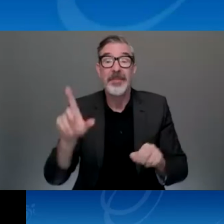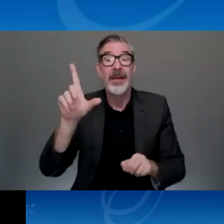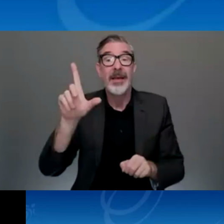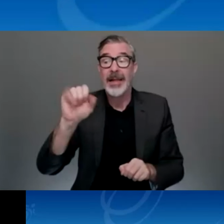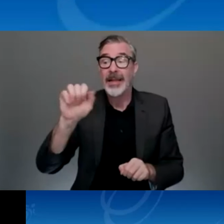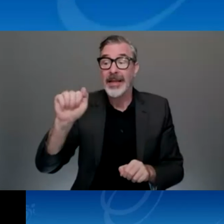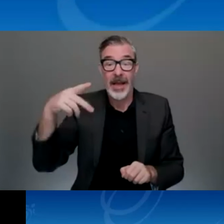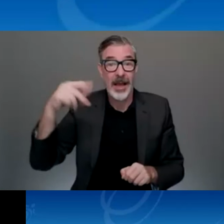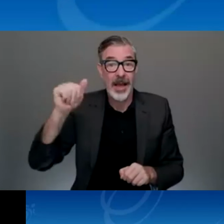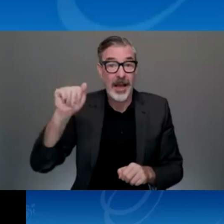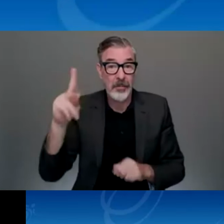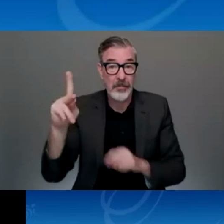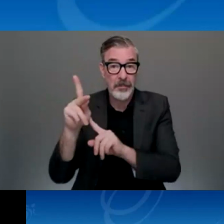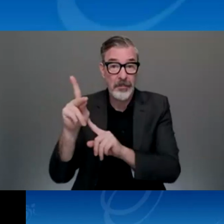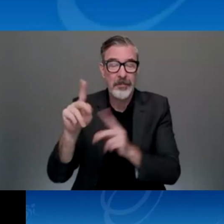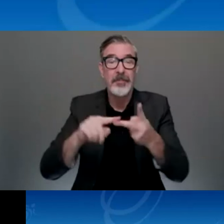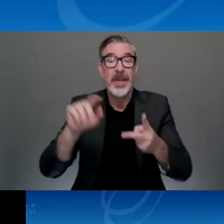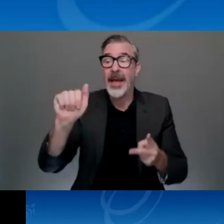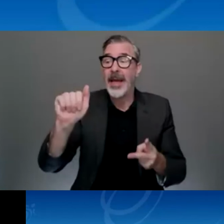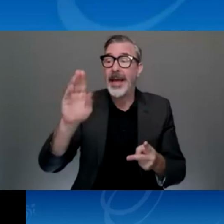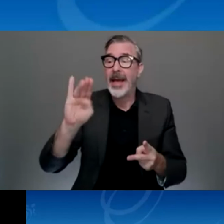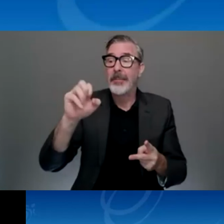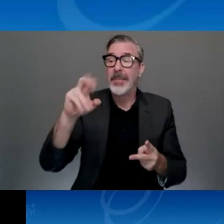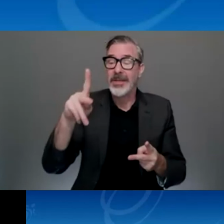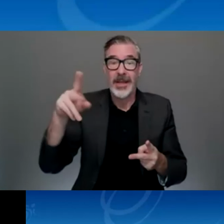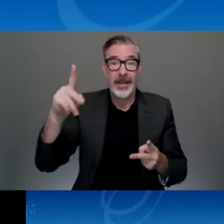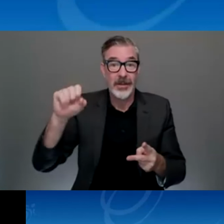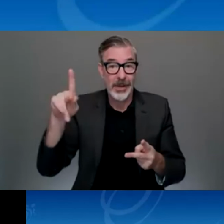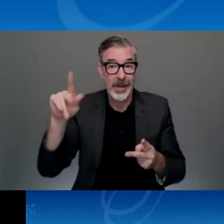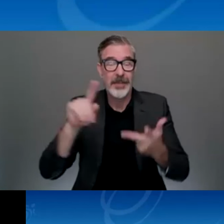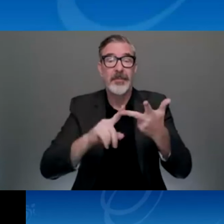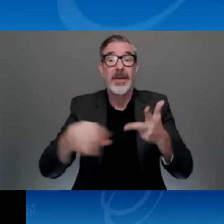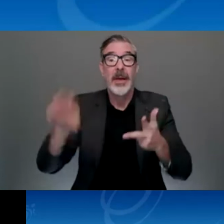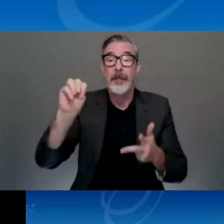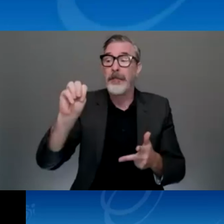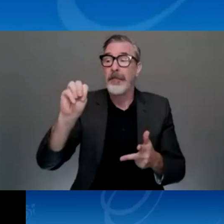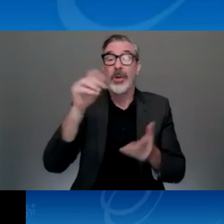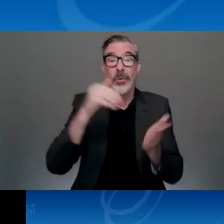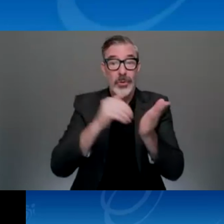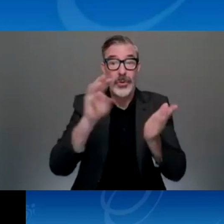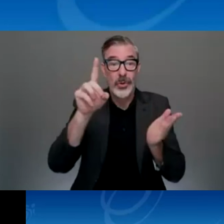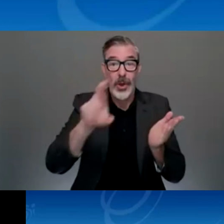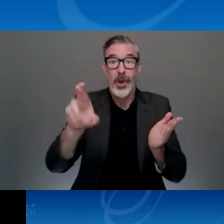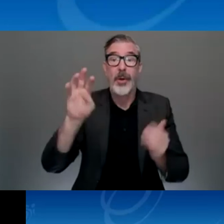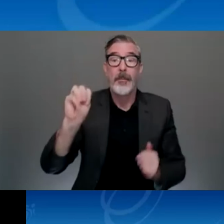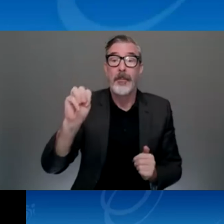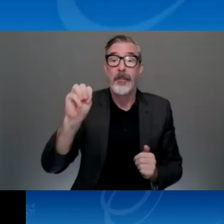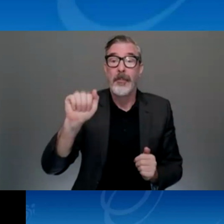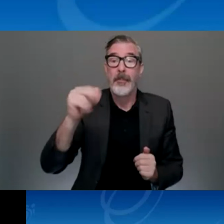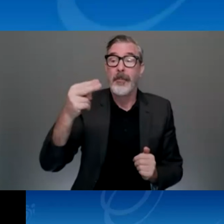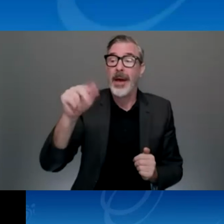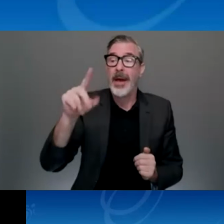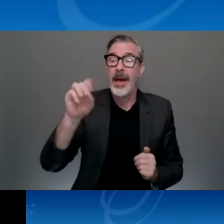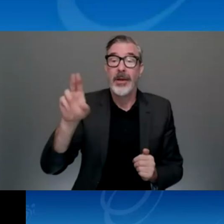Abhishek Sarathy, and Dr. Mahadeo Sukhai And Jon Turco